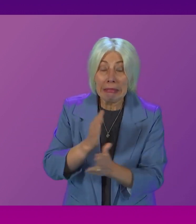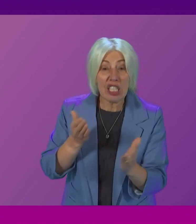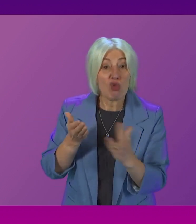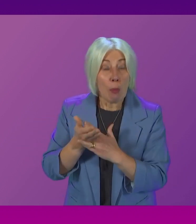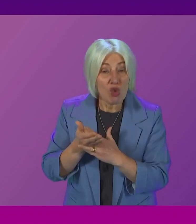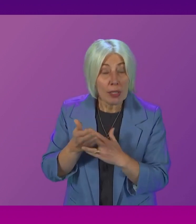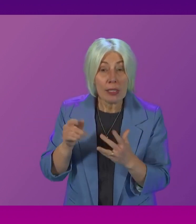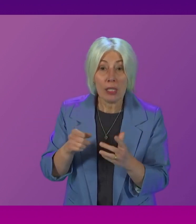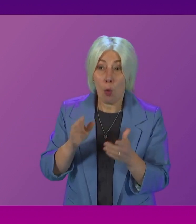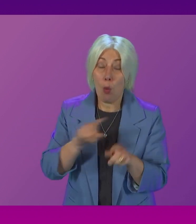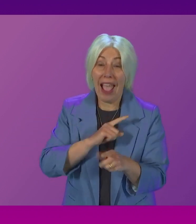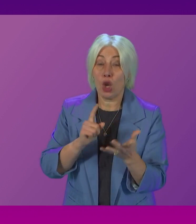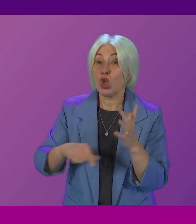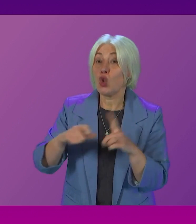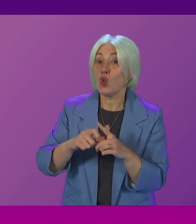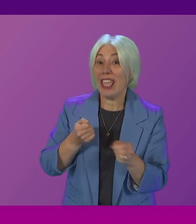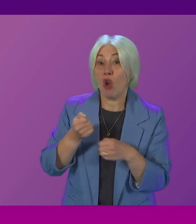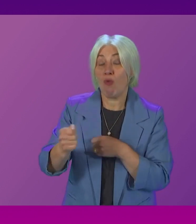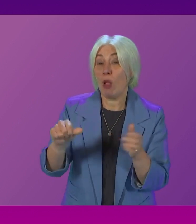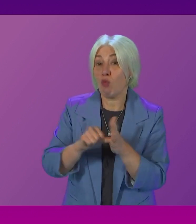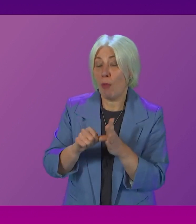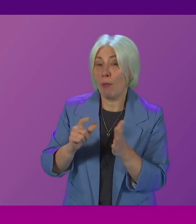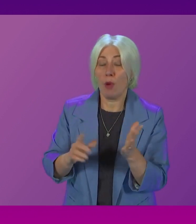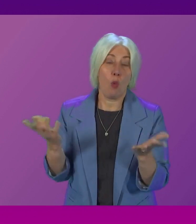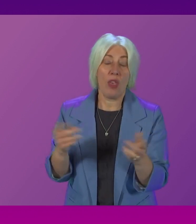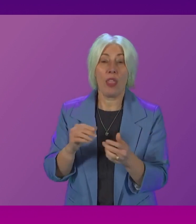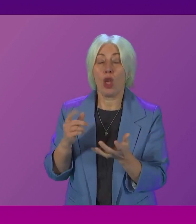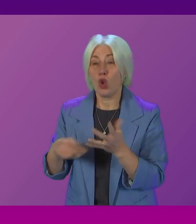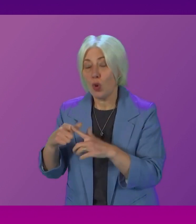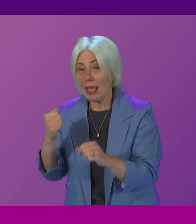on-going UK-wide rail dispute between Network Rail, the UK Government and trade unions.